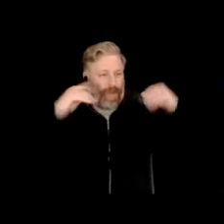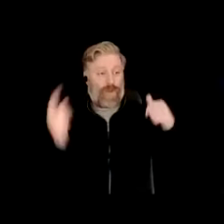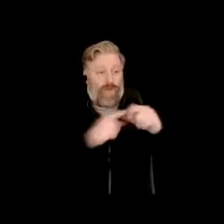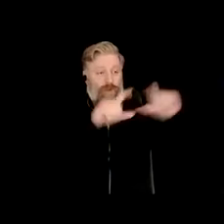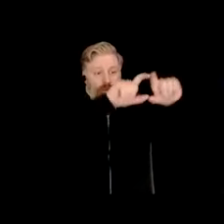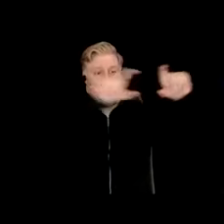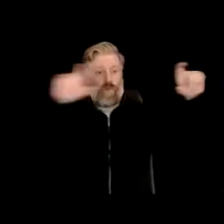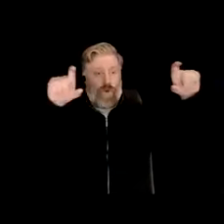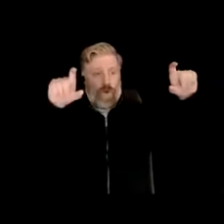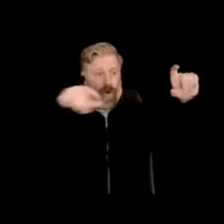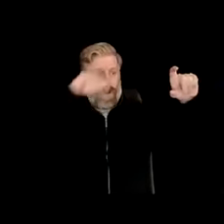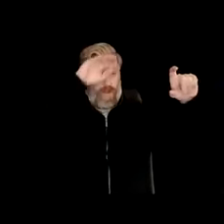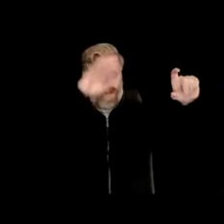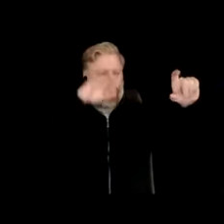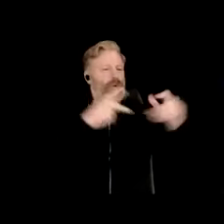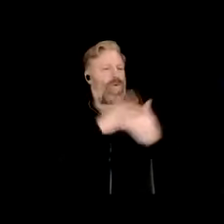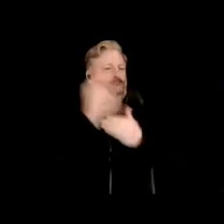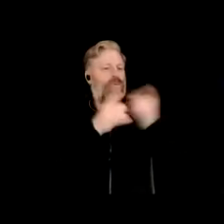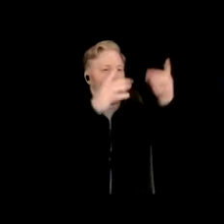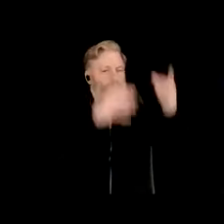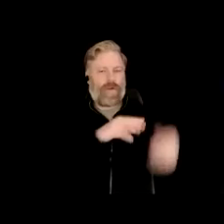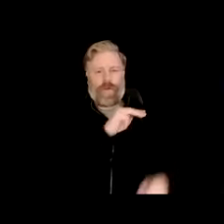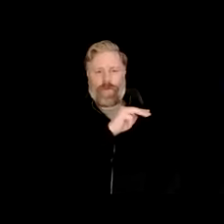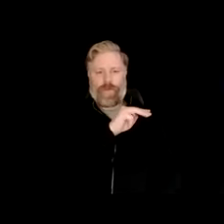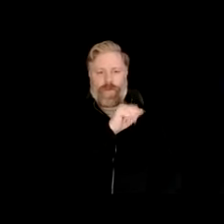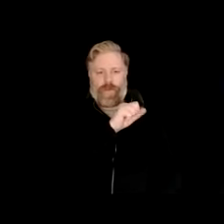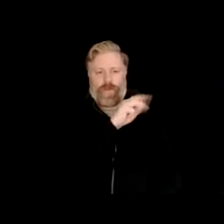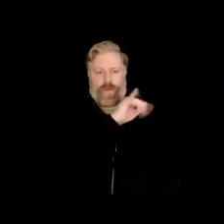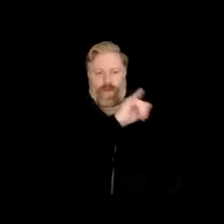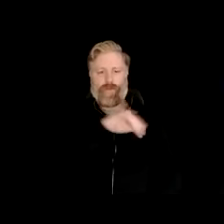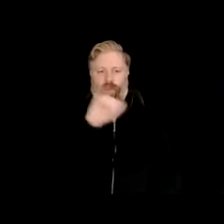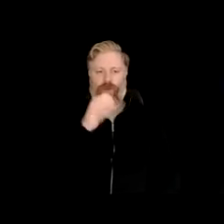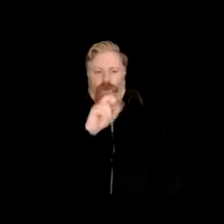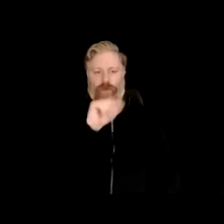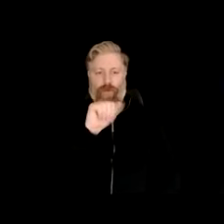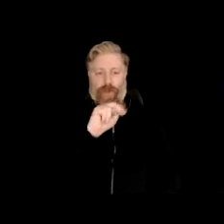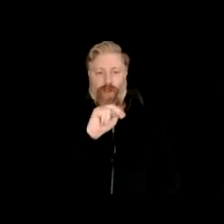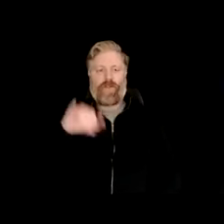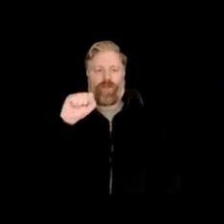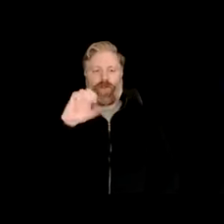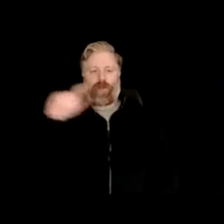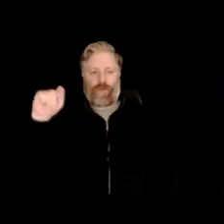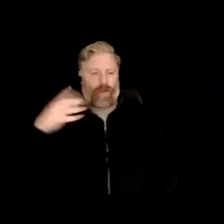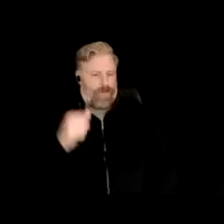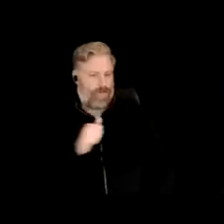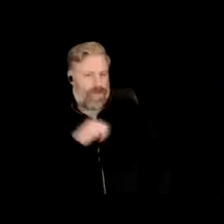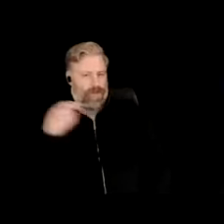and they include Masami, Jovan, Scott and myself, Mirella. The second role has the rest of the team: